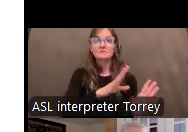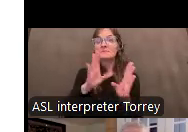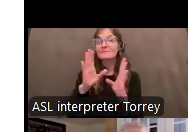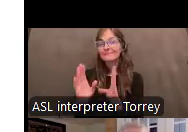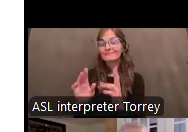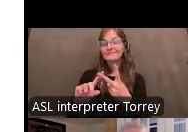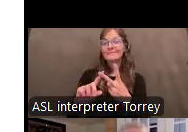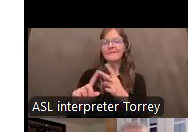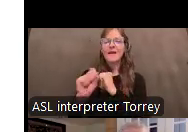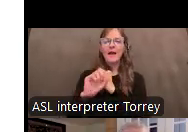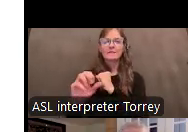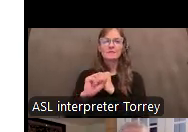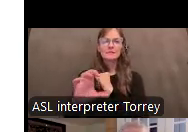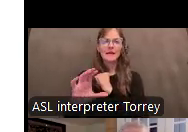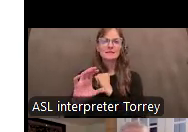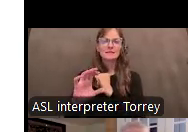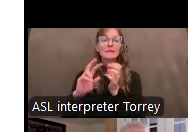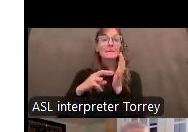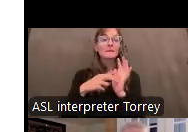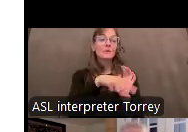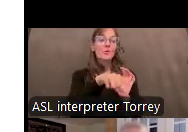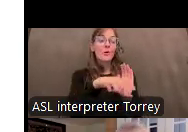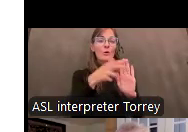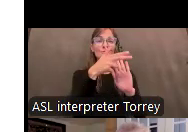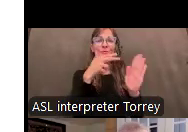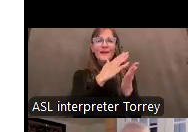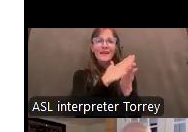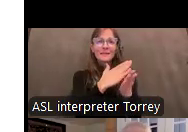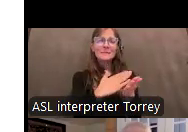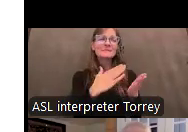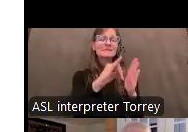that message the brand voice, the brand identity, and presenting it to the public in a variety